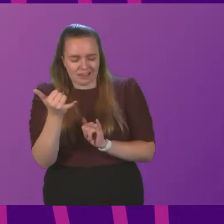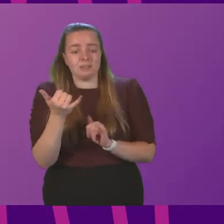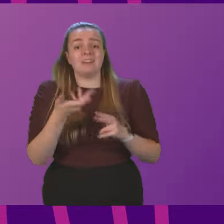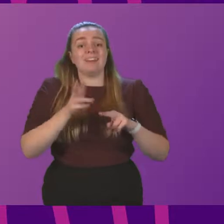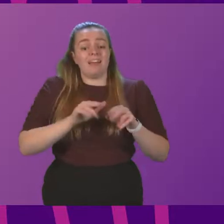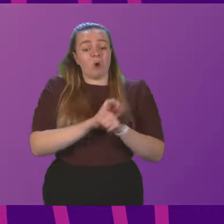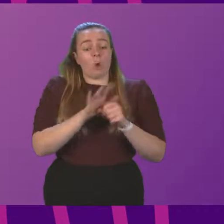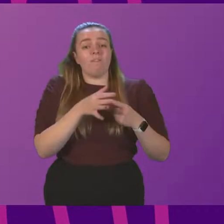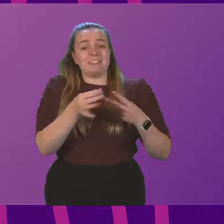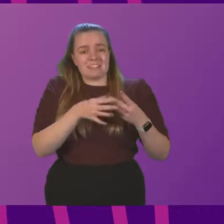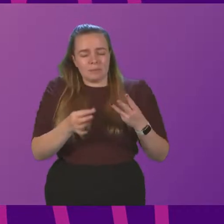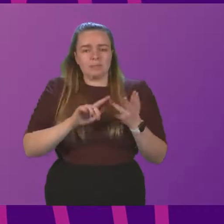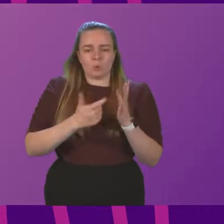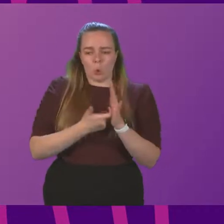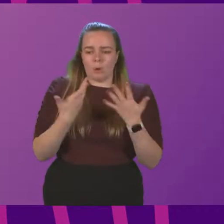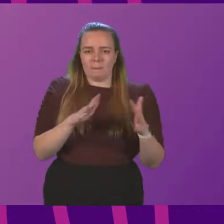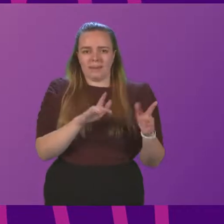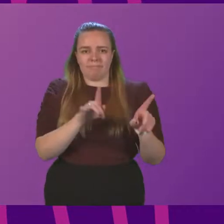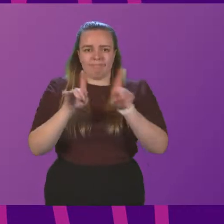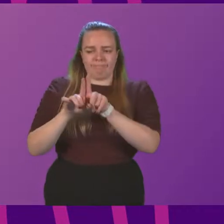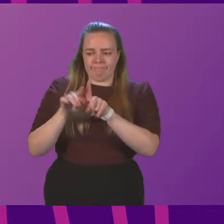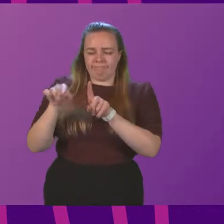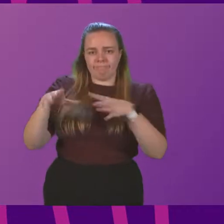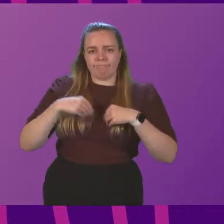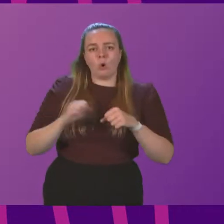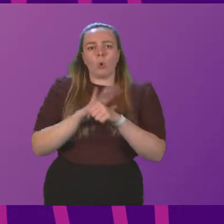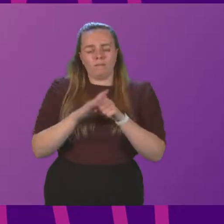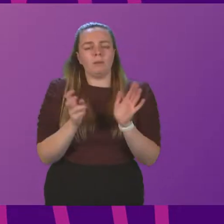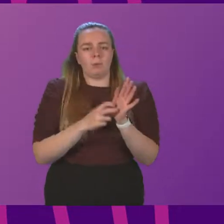of Covid or if you are identified as a close contact of someone who has tested positive.